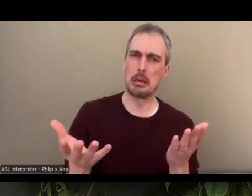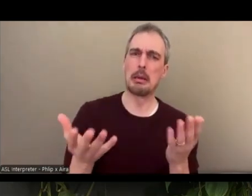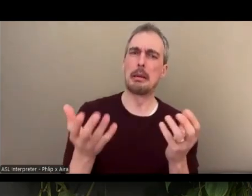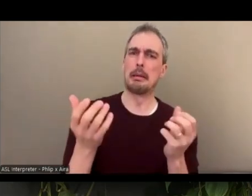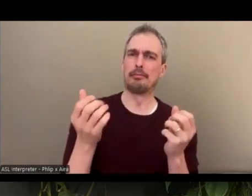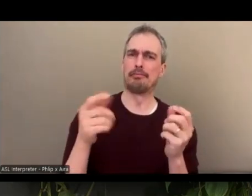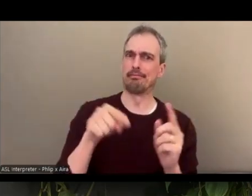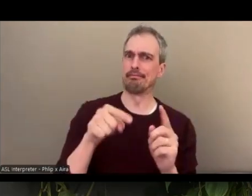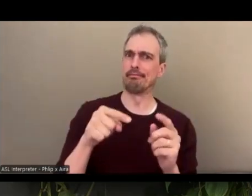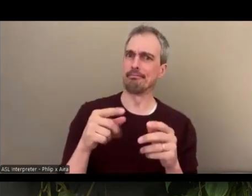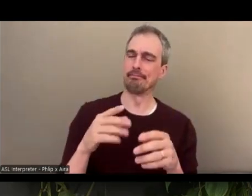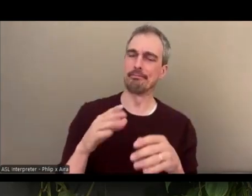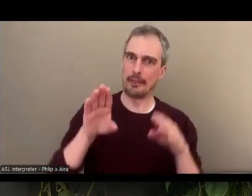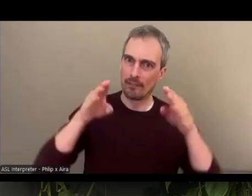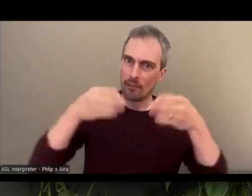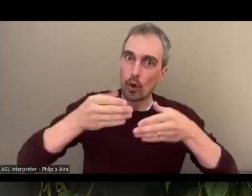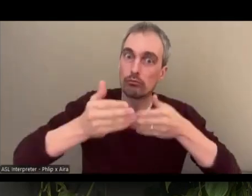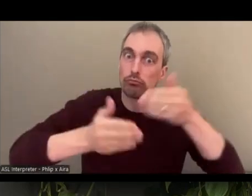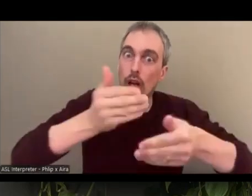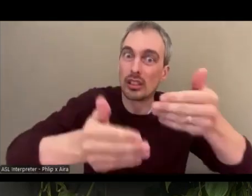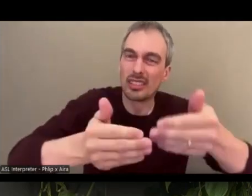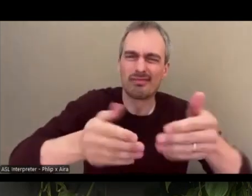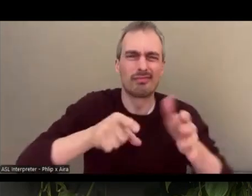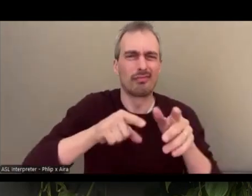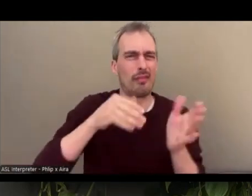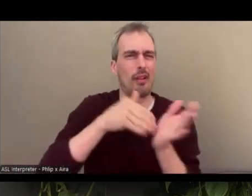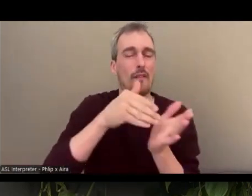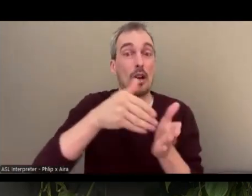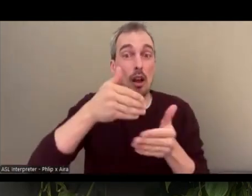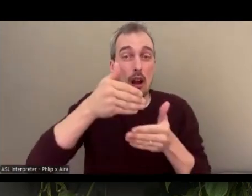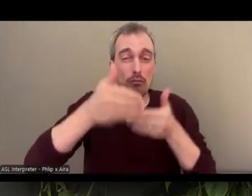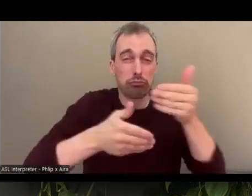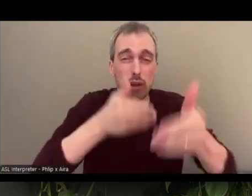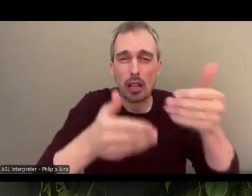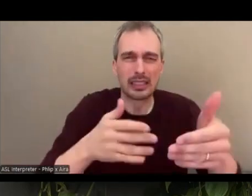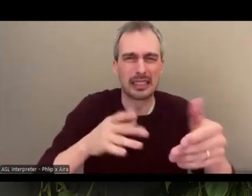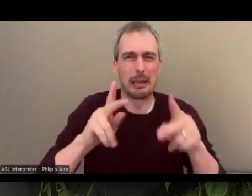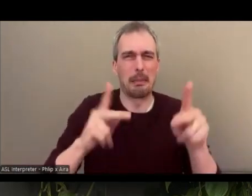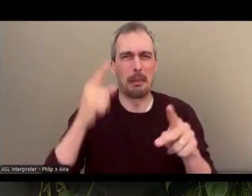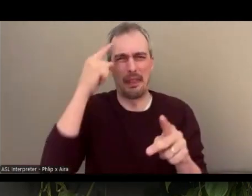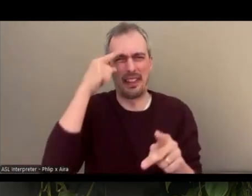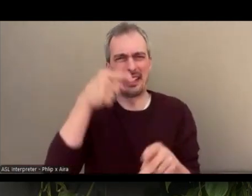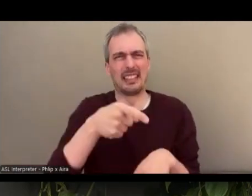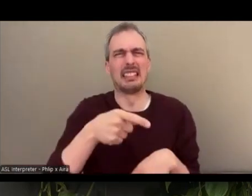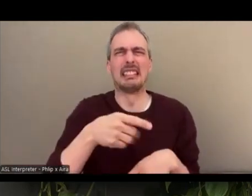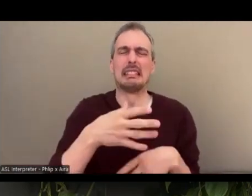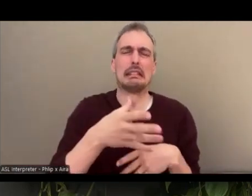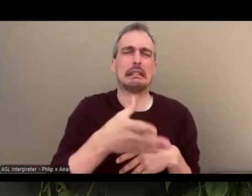So done poorly, it can inhibit innovation by institutionalizing maybe restrictive practices or something.